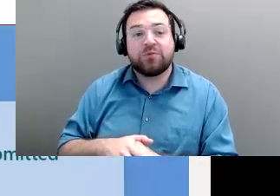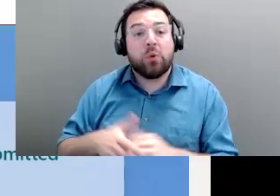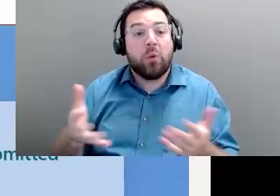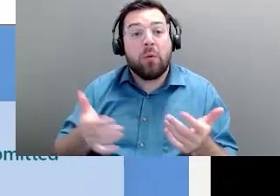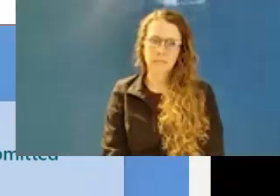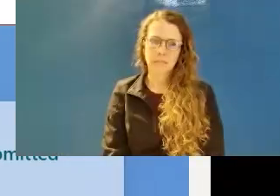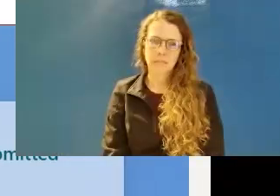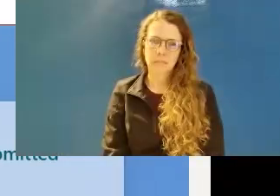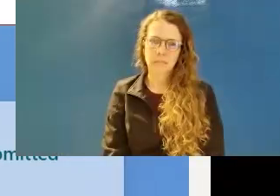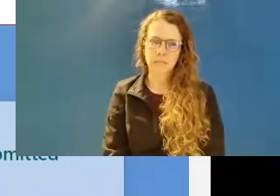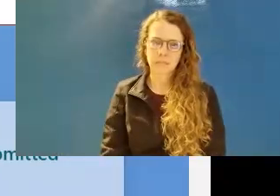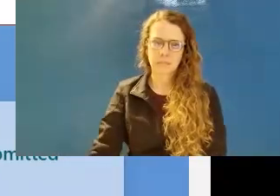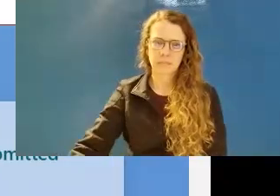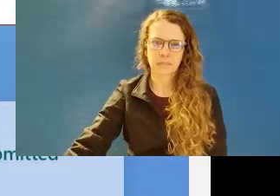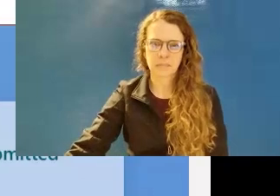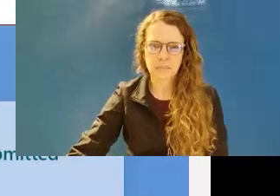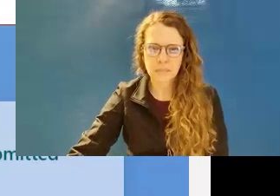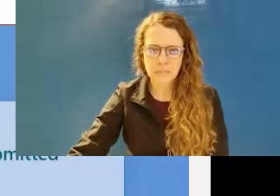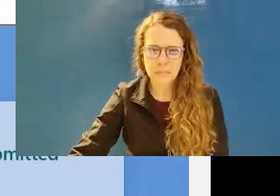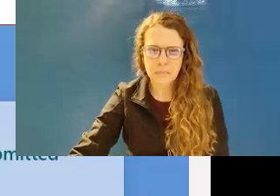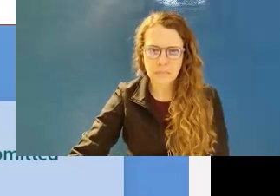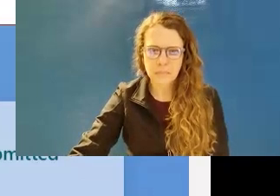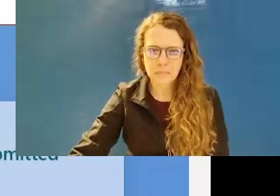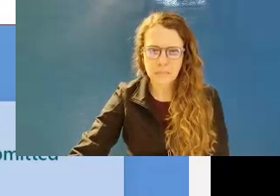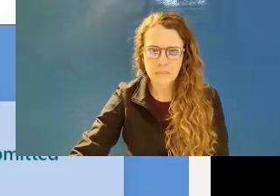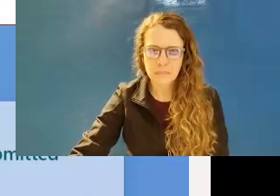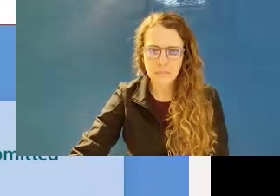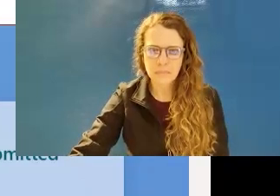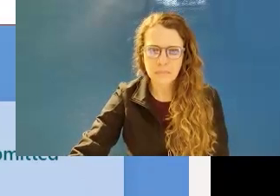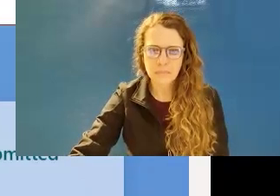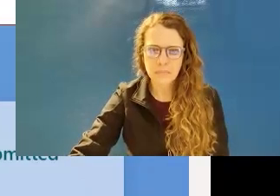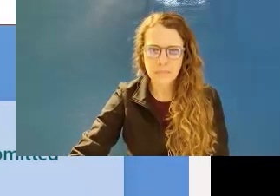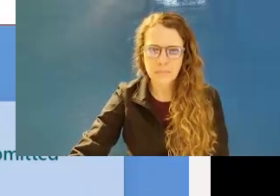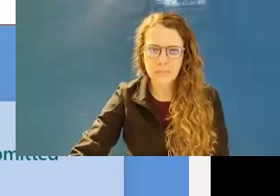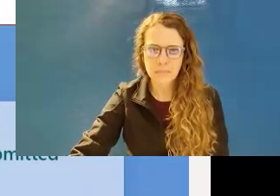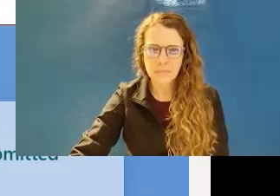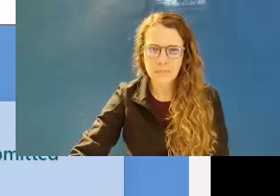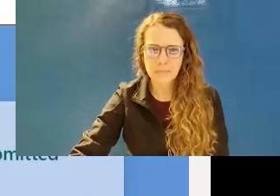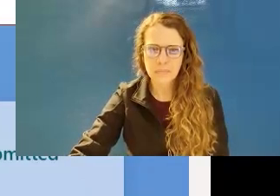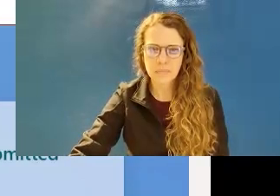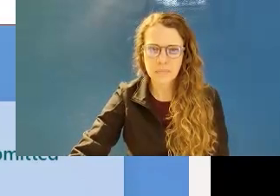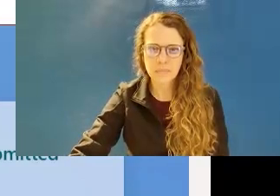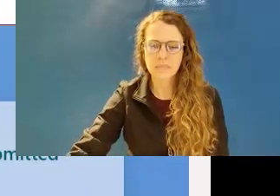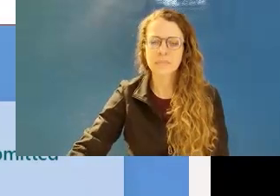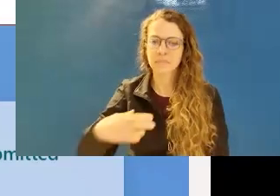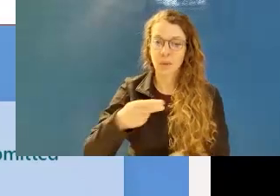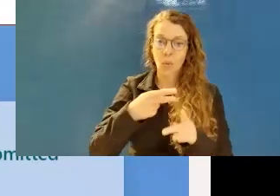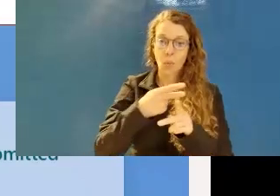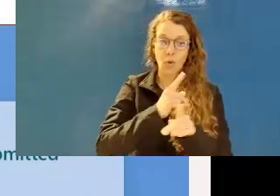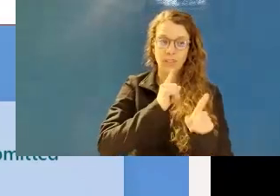that the worst answer. Yeah. We'll start with the worst. The worst answer was, Good answer. Yeah. Number five.